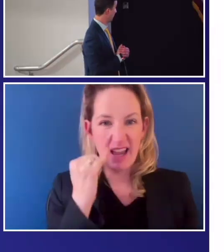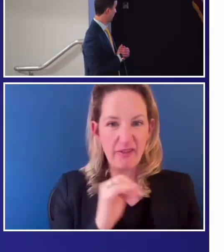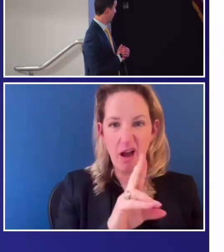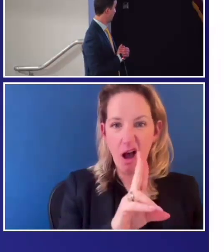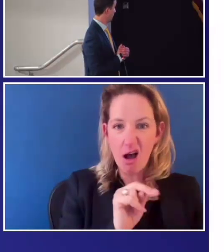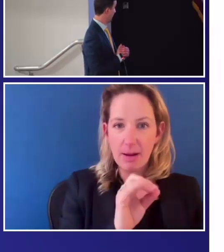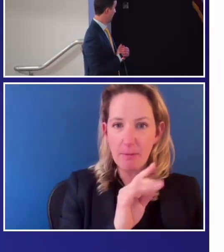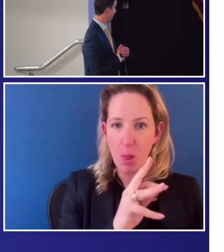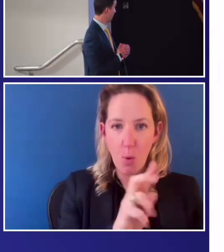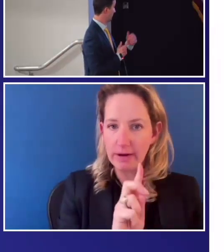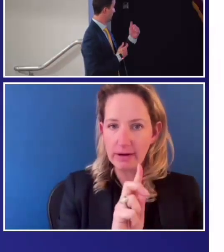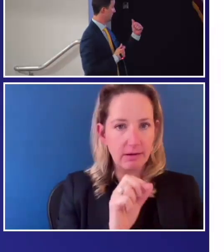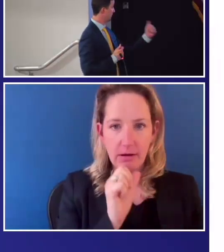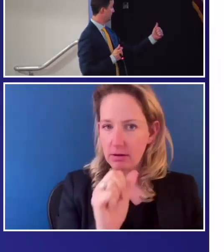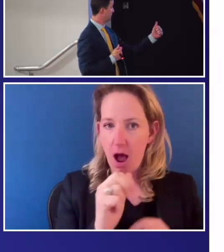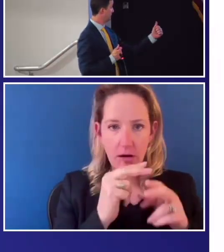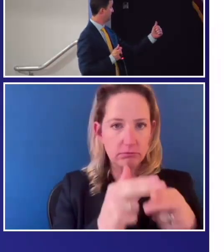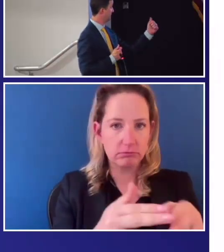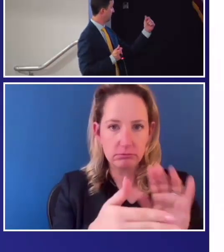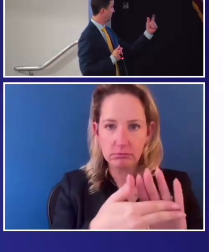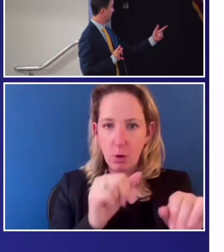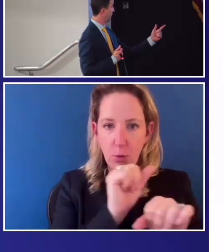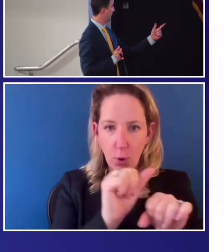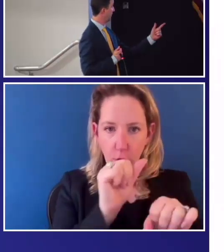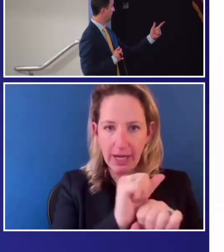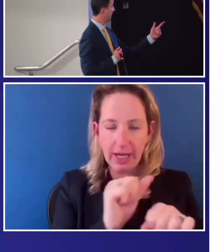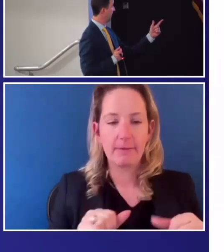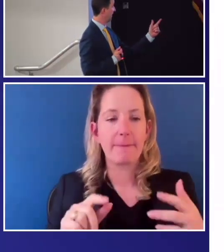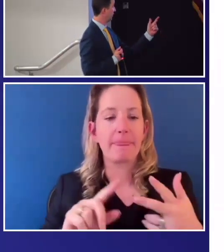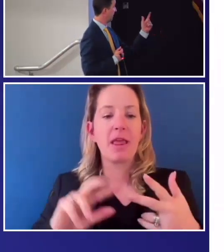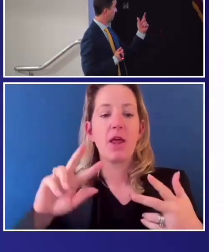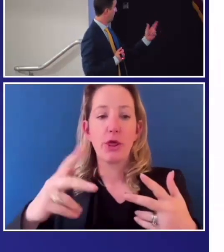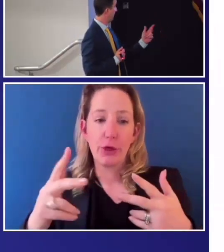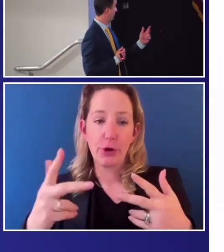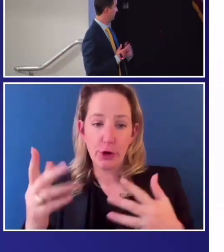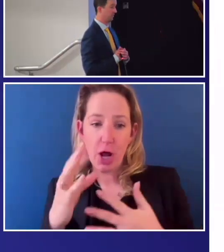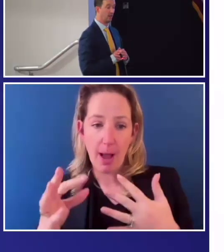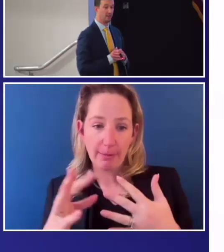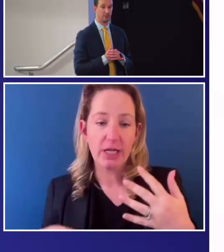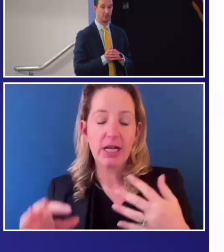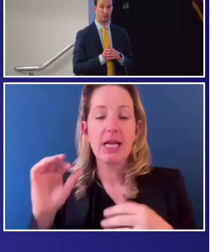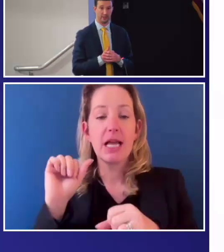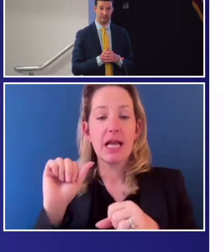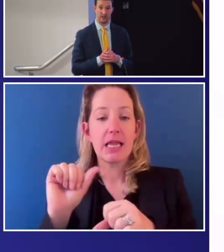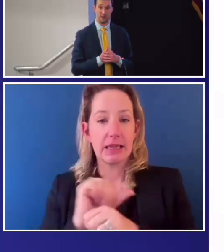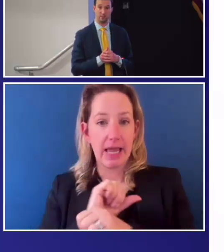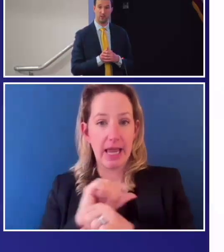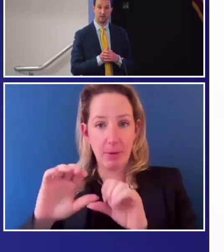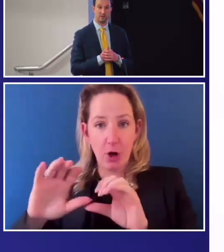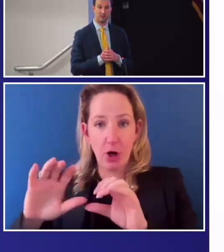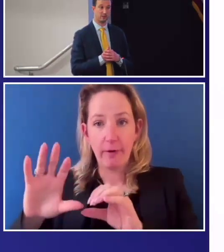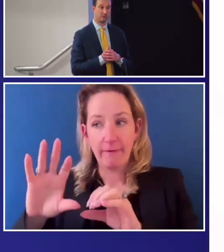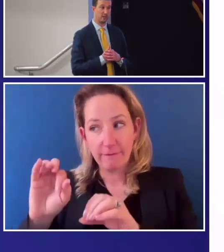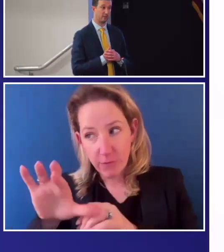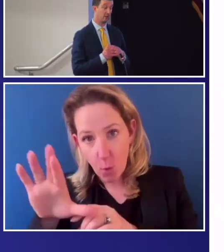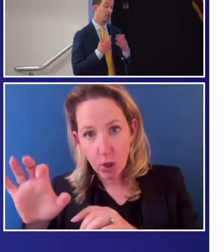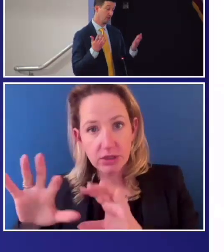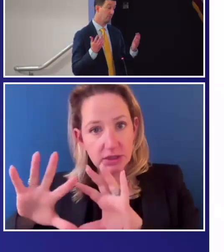The third option is labor force employed, and you have a positive non-zero income. So there's a lot of -- there are some